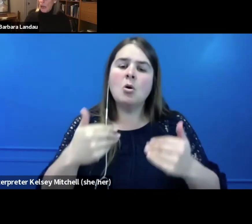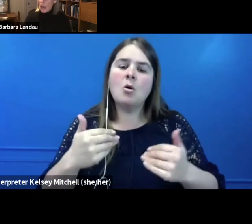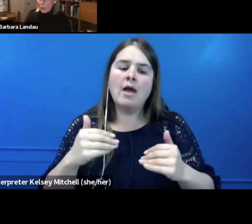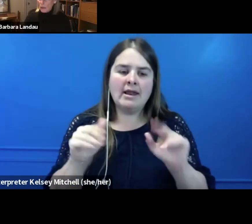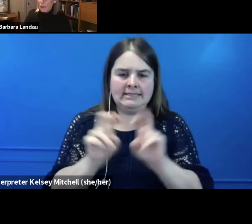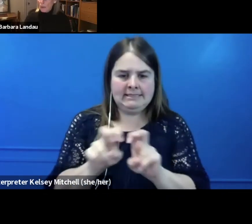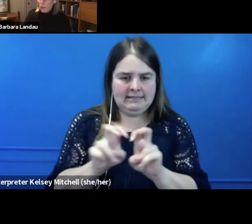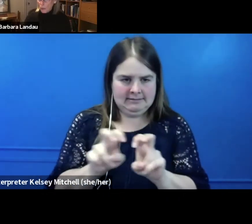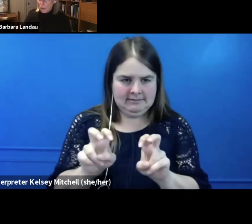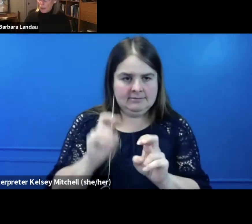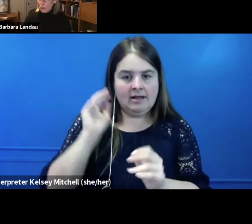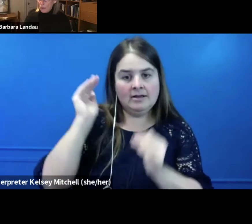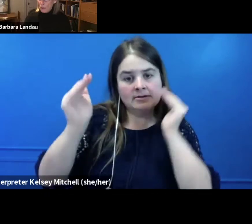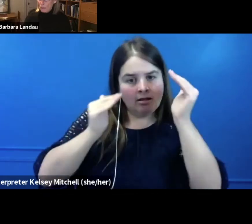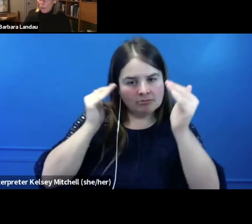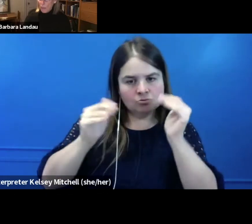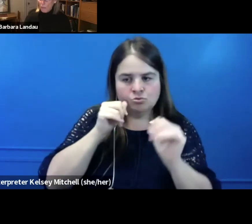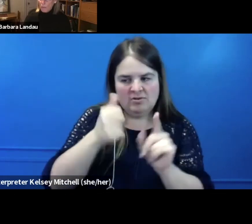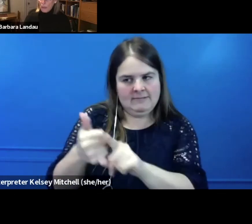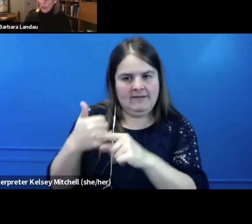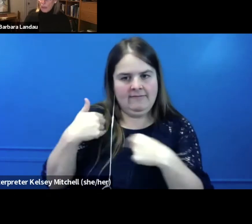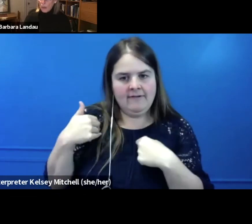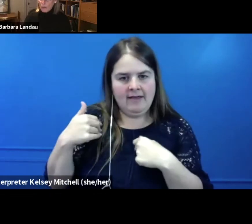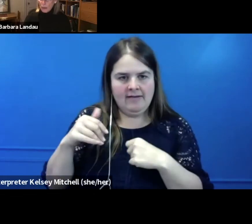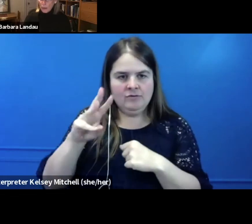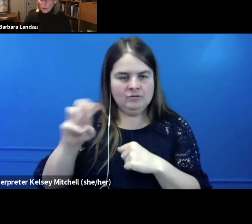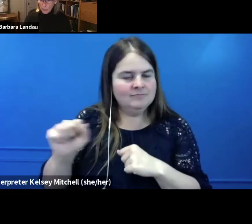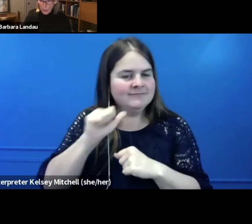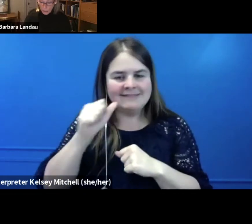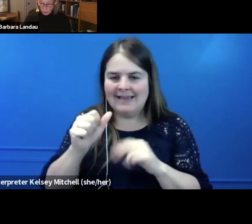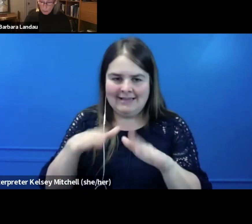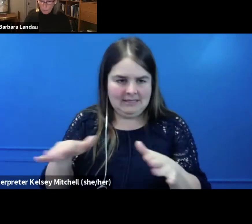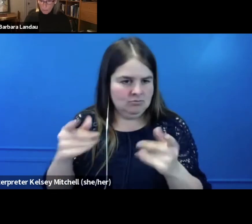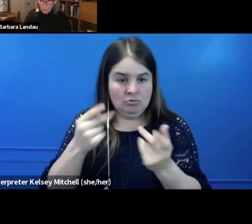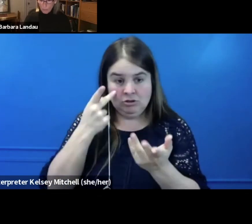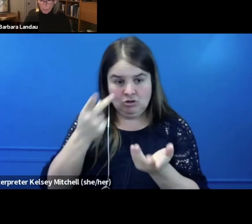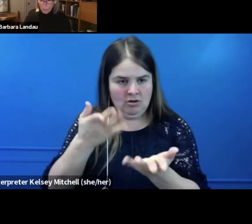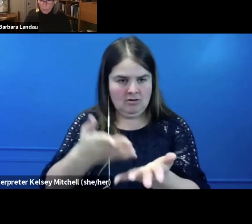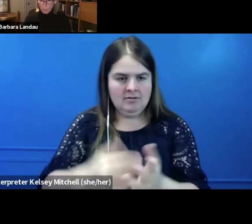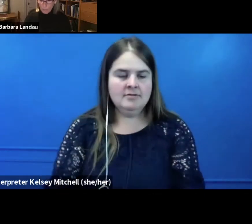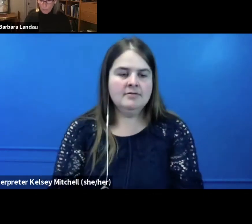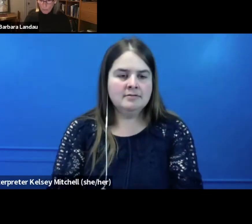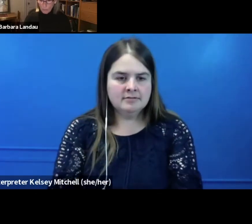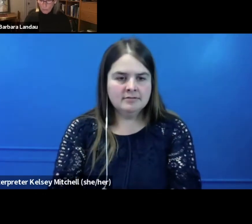adults with williams syndrome and we found this pattern